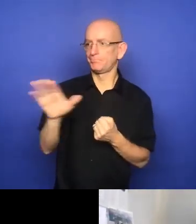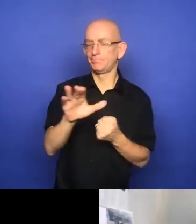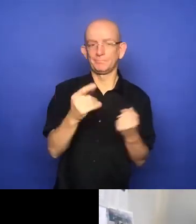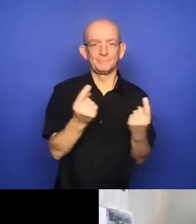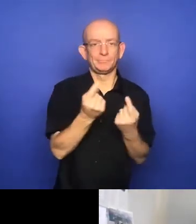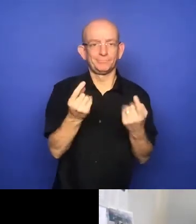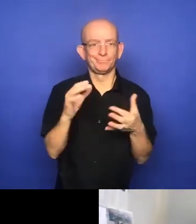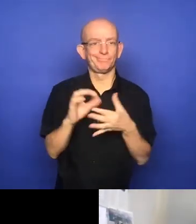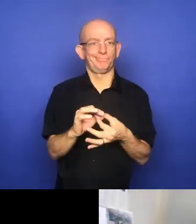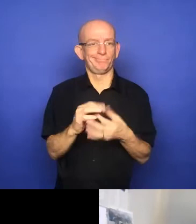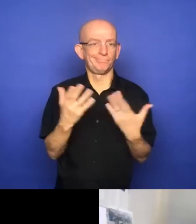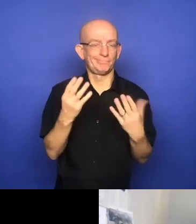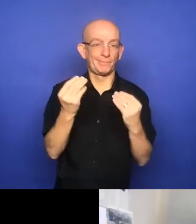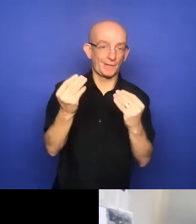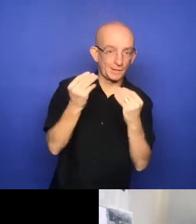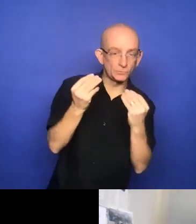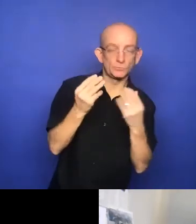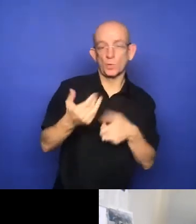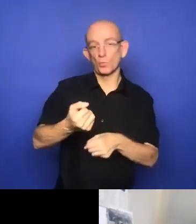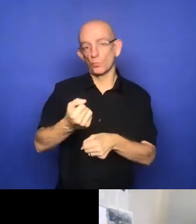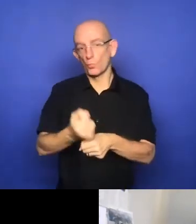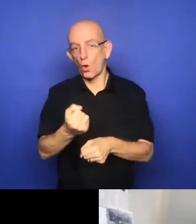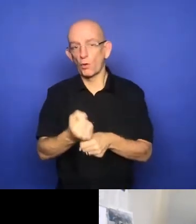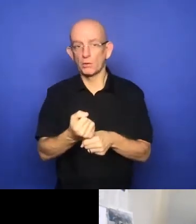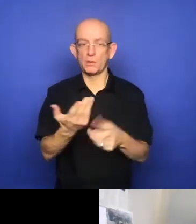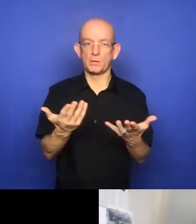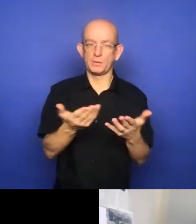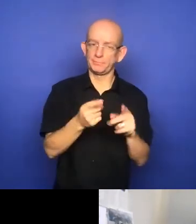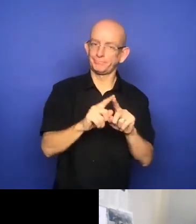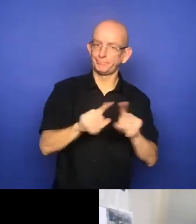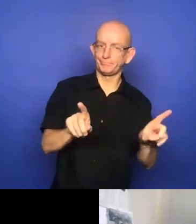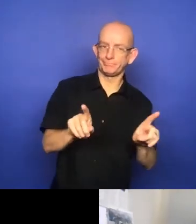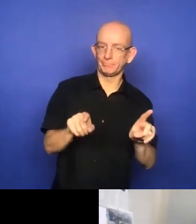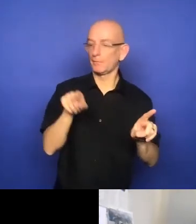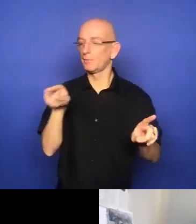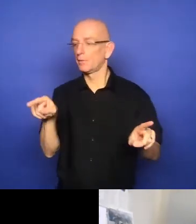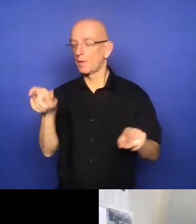education or work in comparison